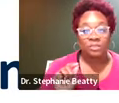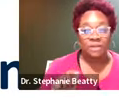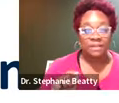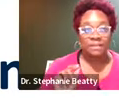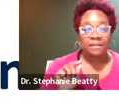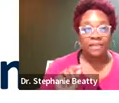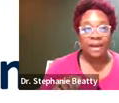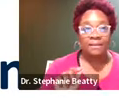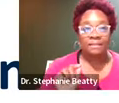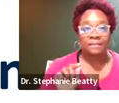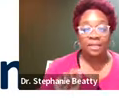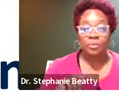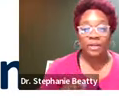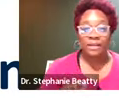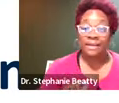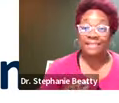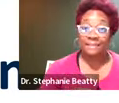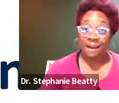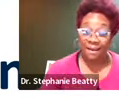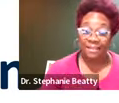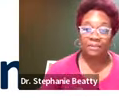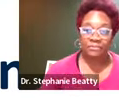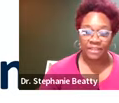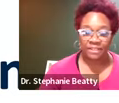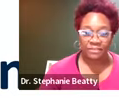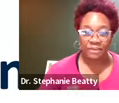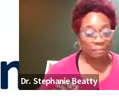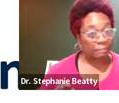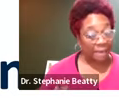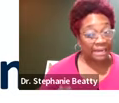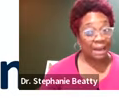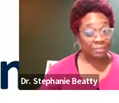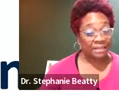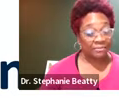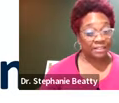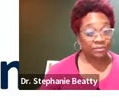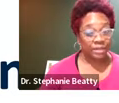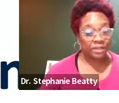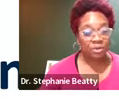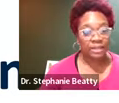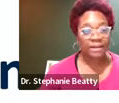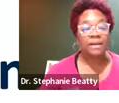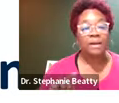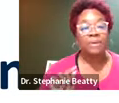which means that lip reading is not an effective, may not be an effective way to communicate,